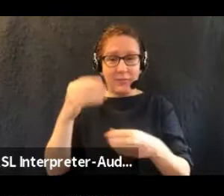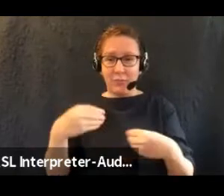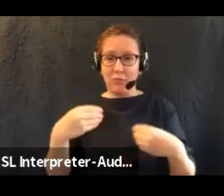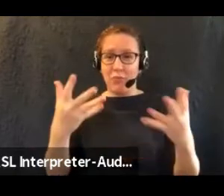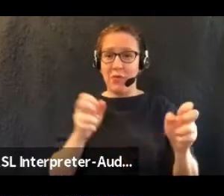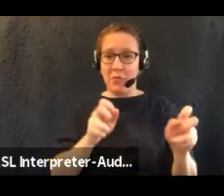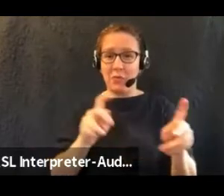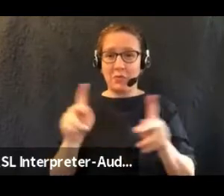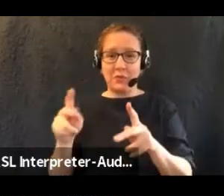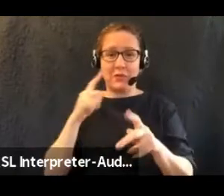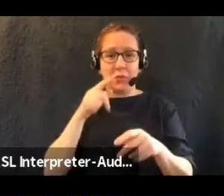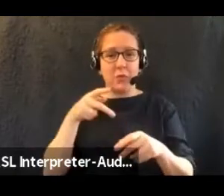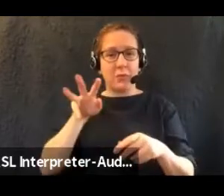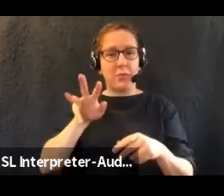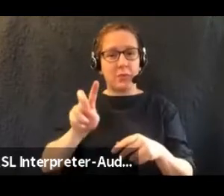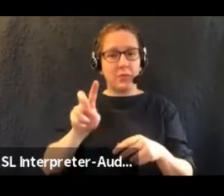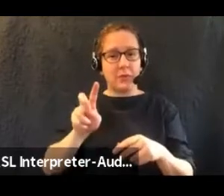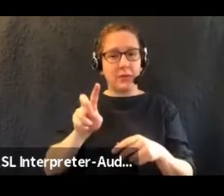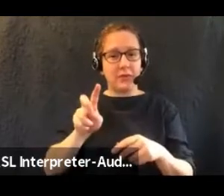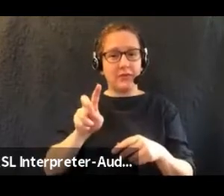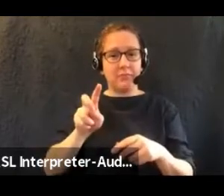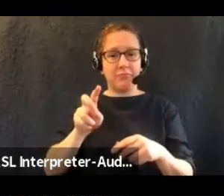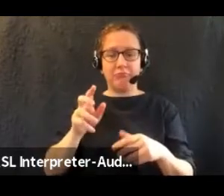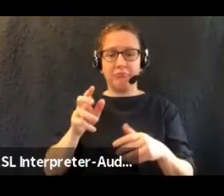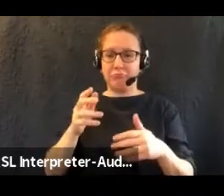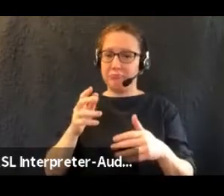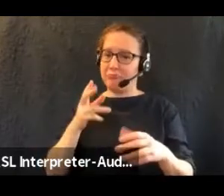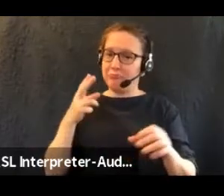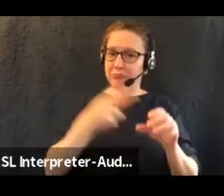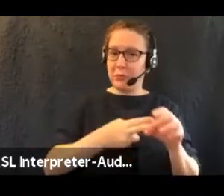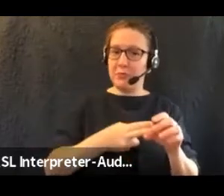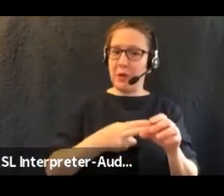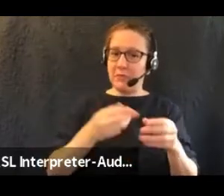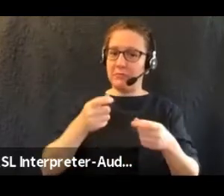people with disabilities to participate in exchange programs.